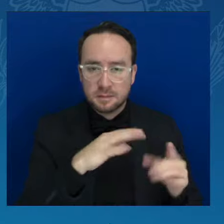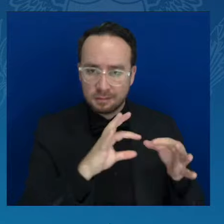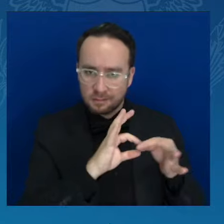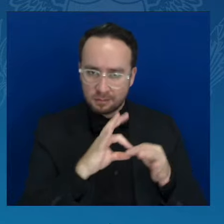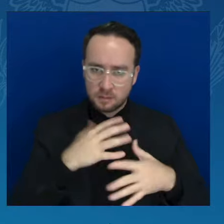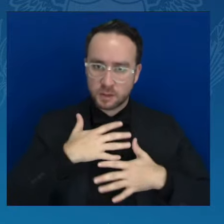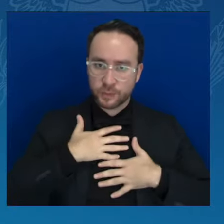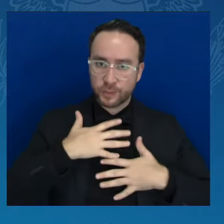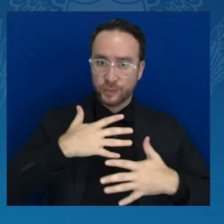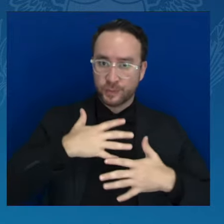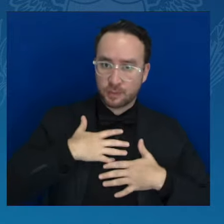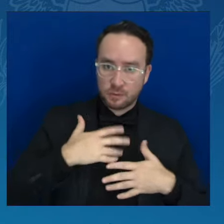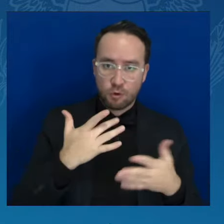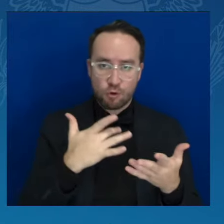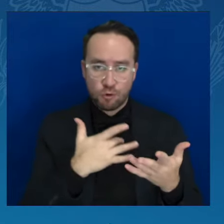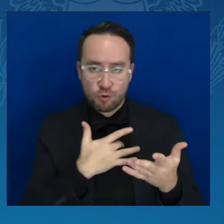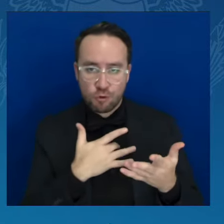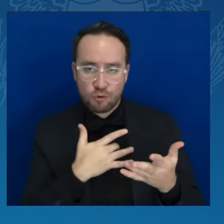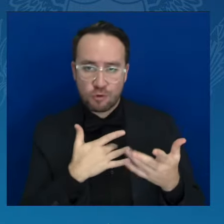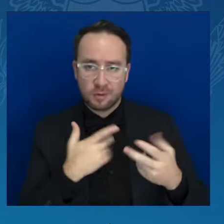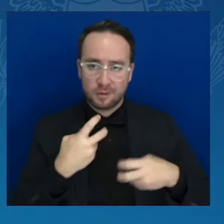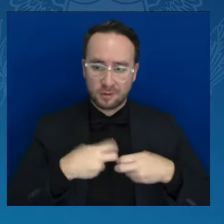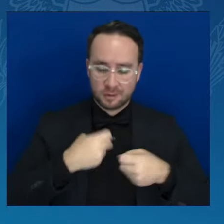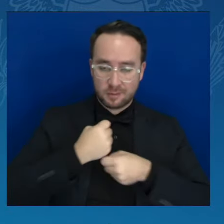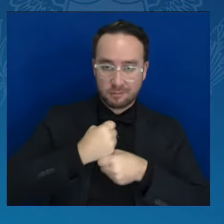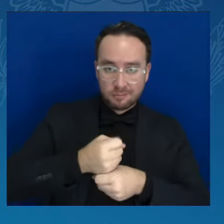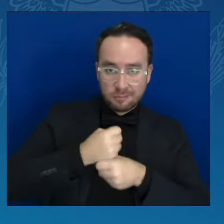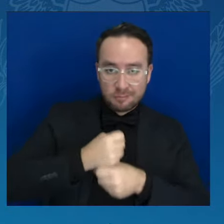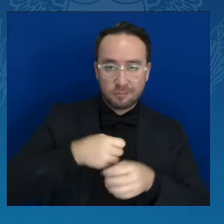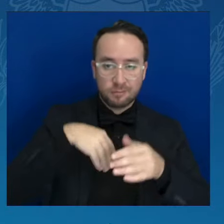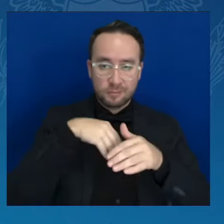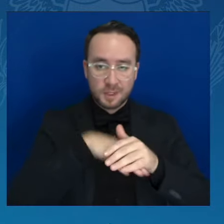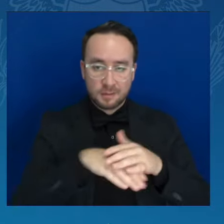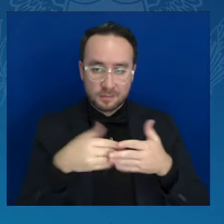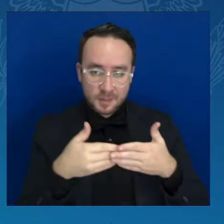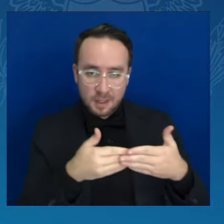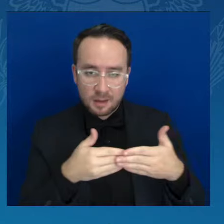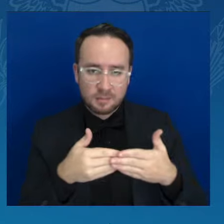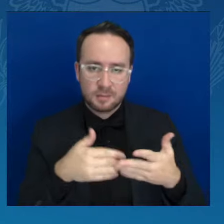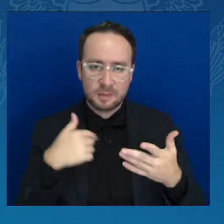NASA will deepen its existing excellent partnership with USAID